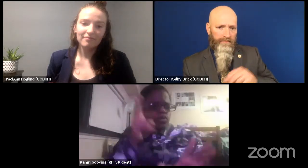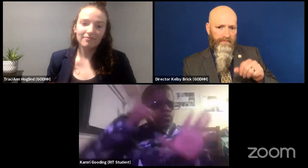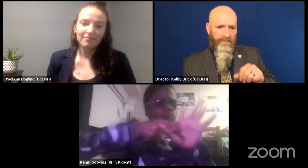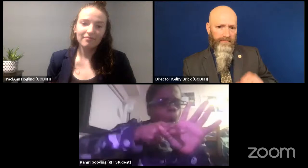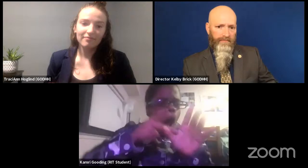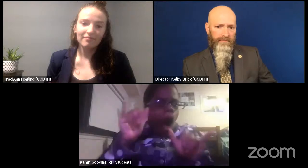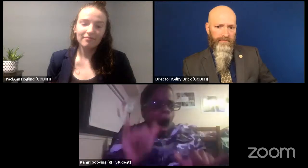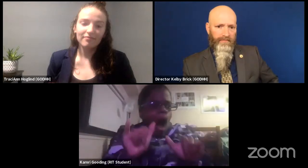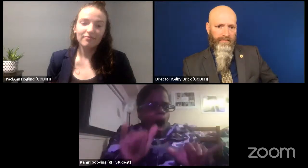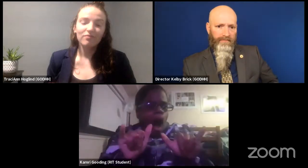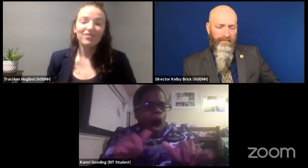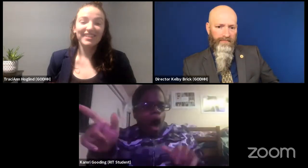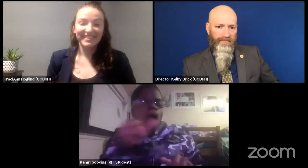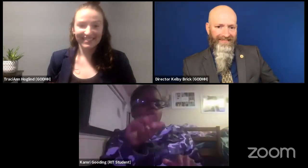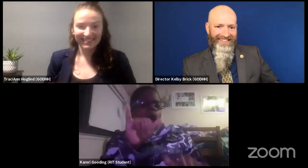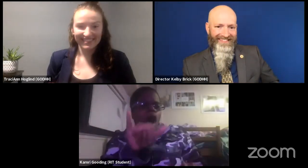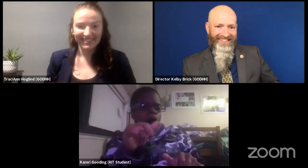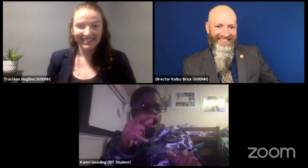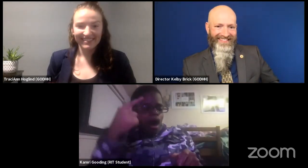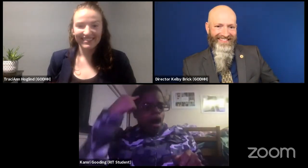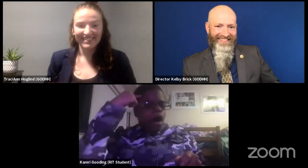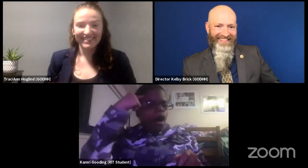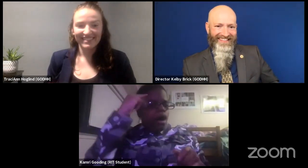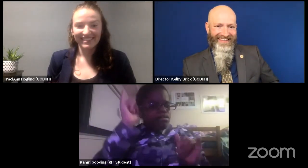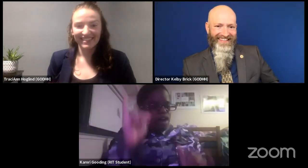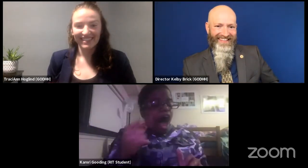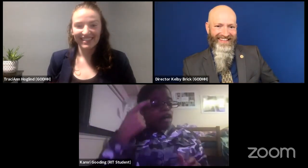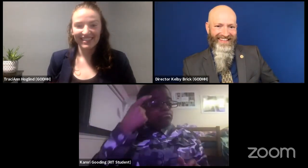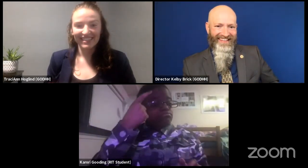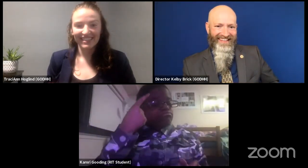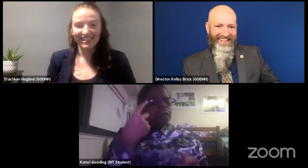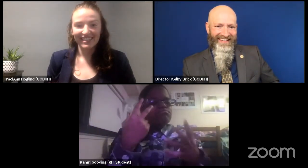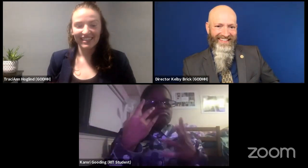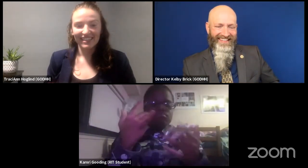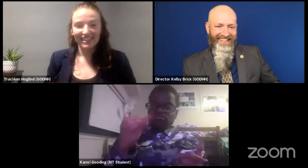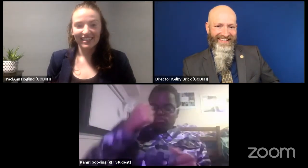think they get noticed very much. And after joining this council, it real struck home